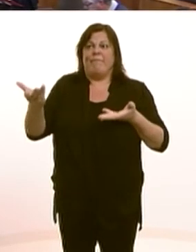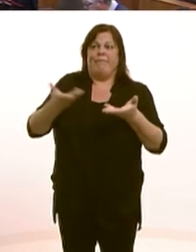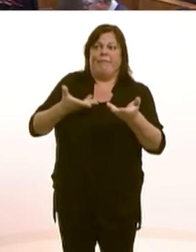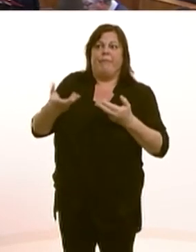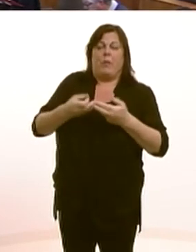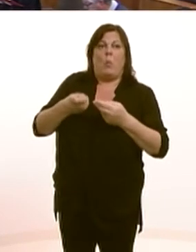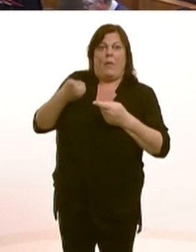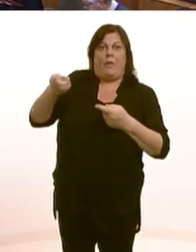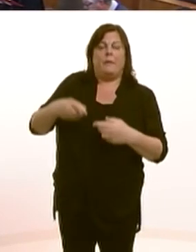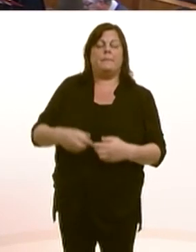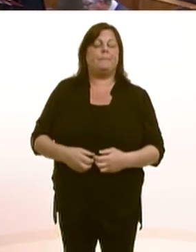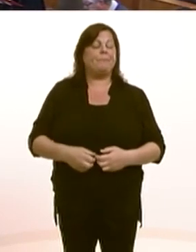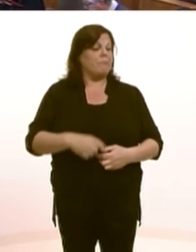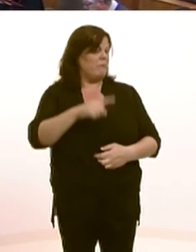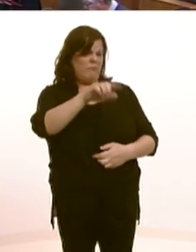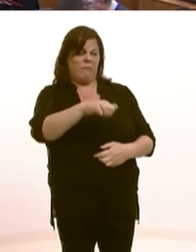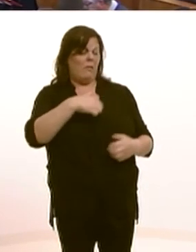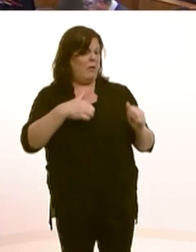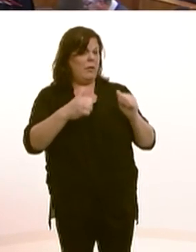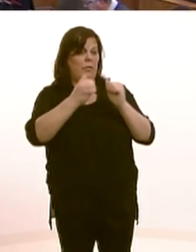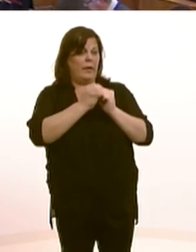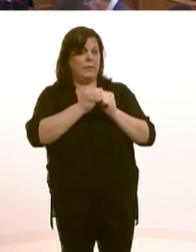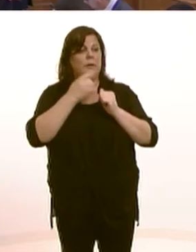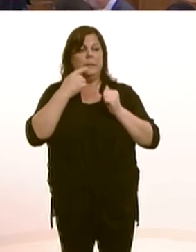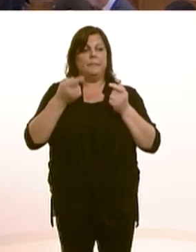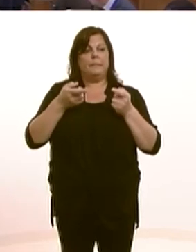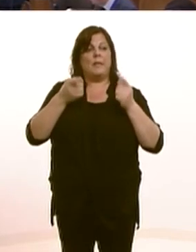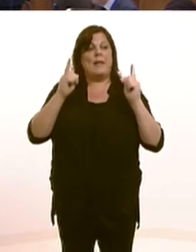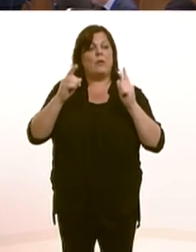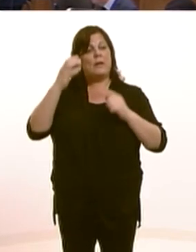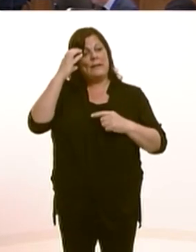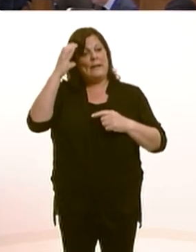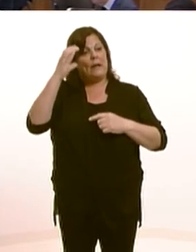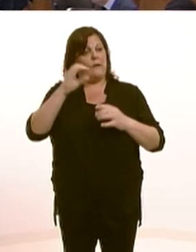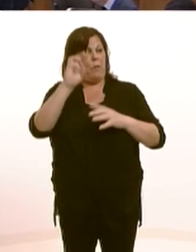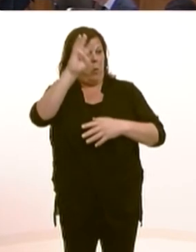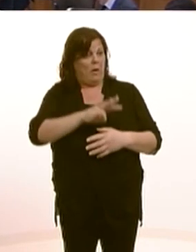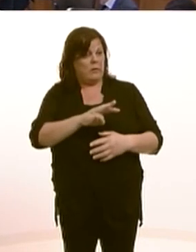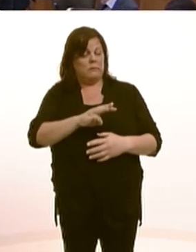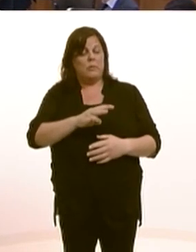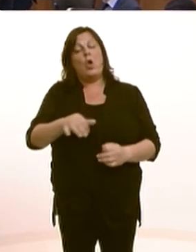One thing that I can say to him is that the Secretary of State for Wales knows and understands